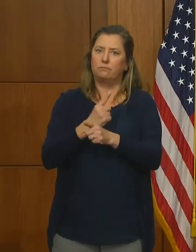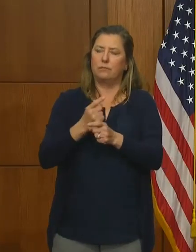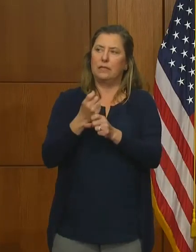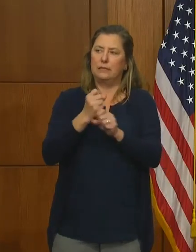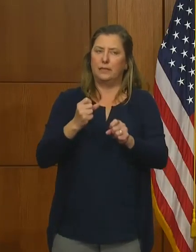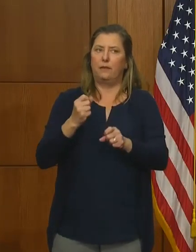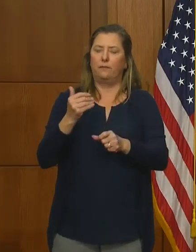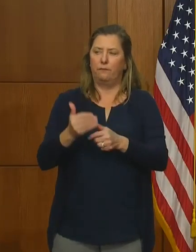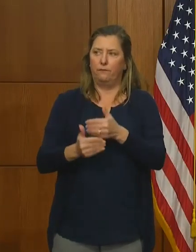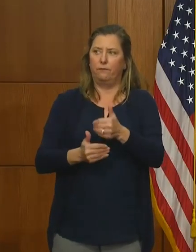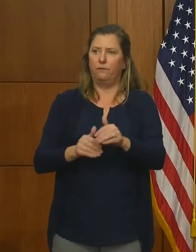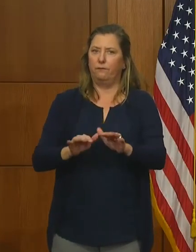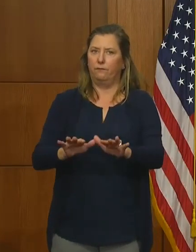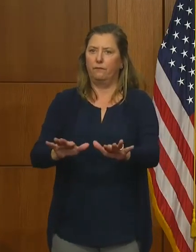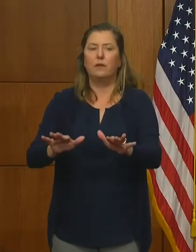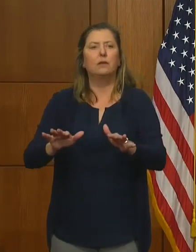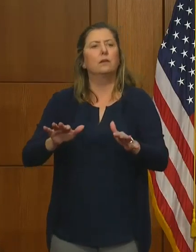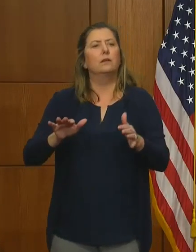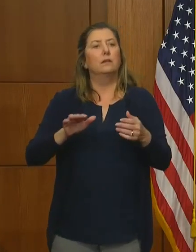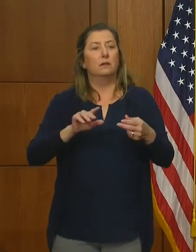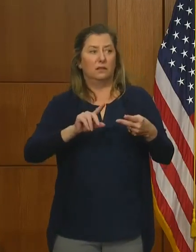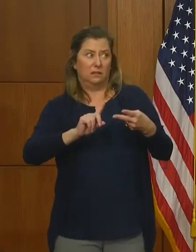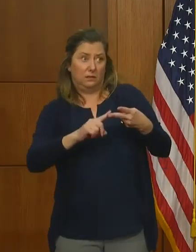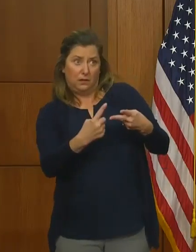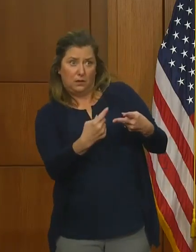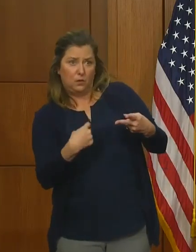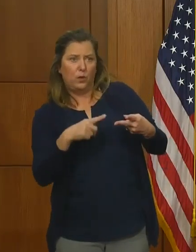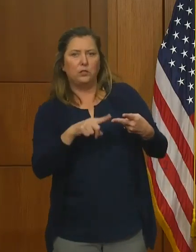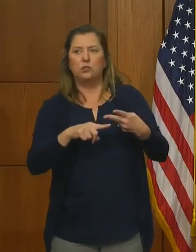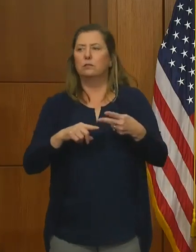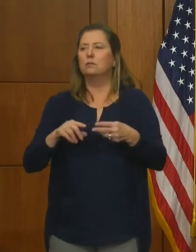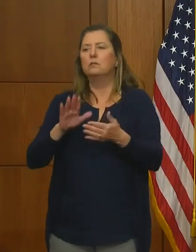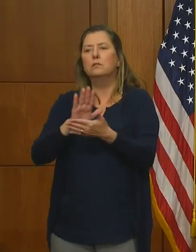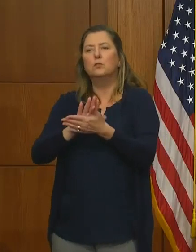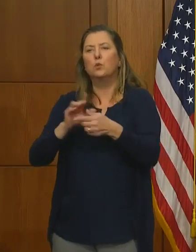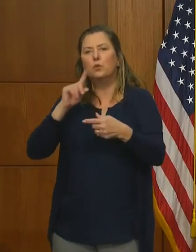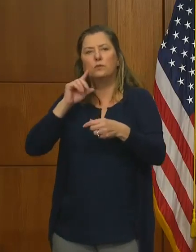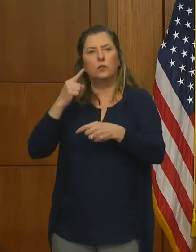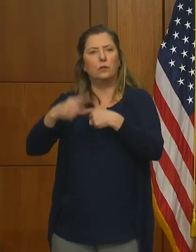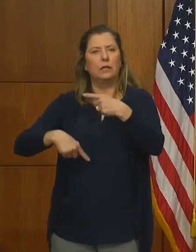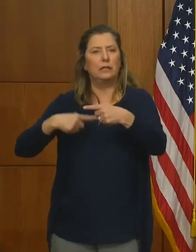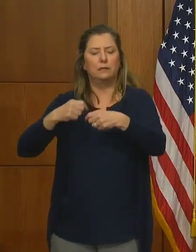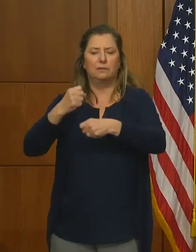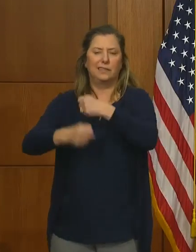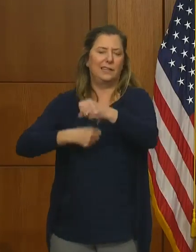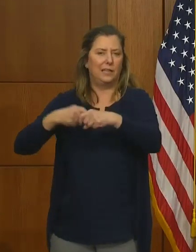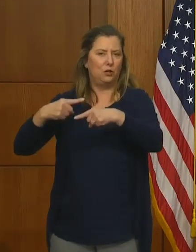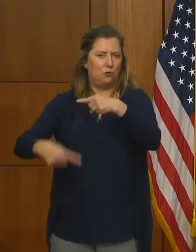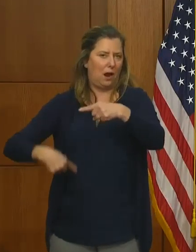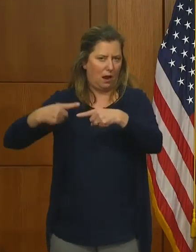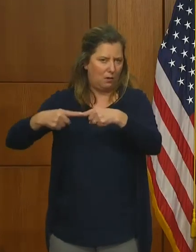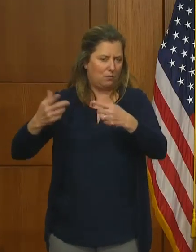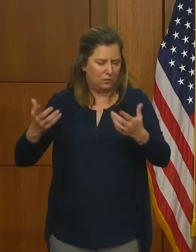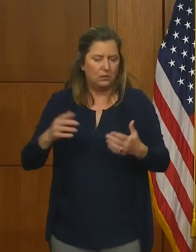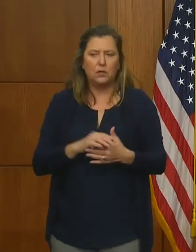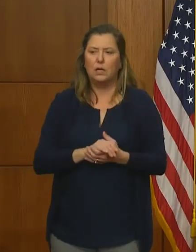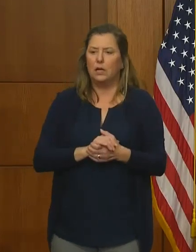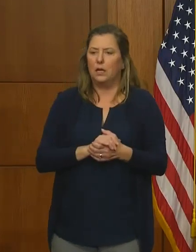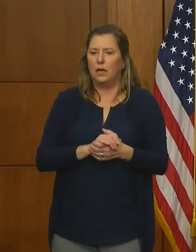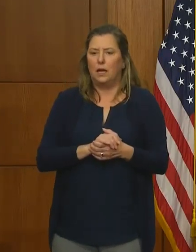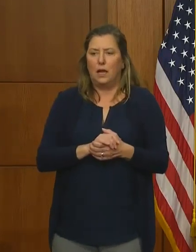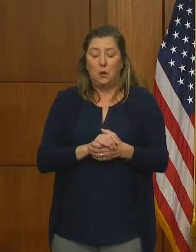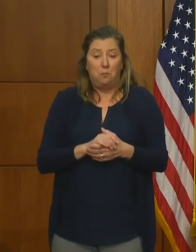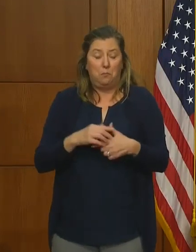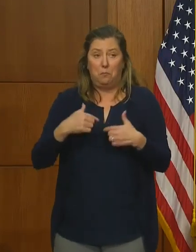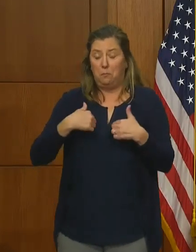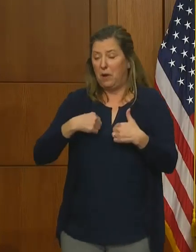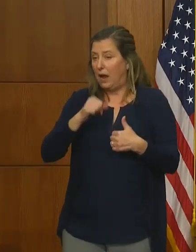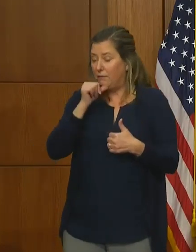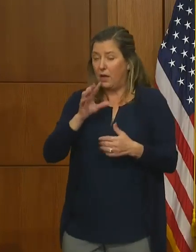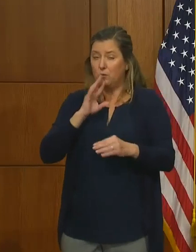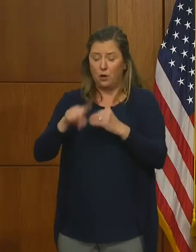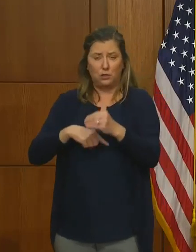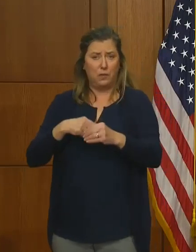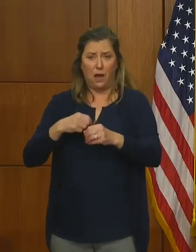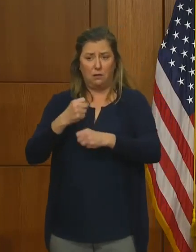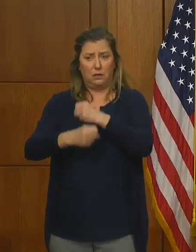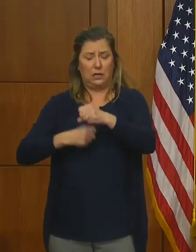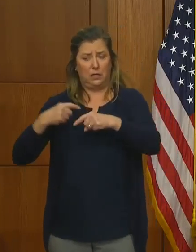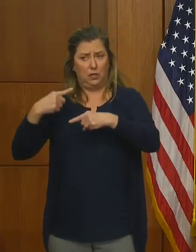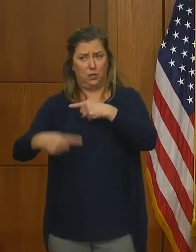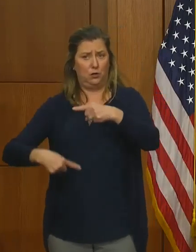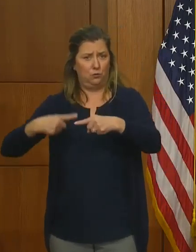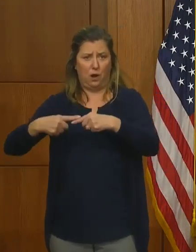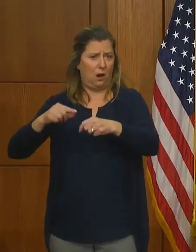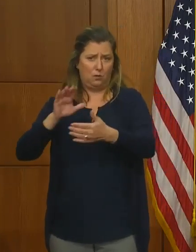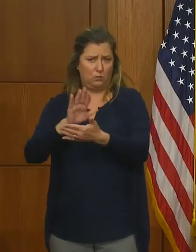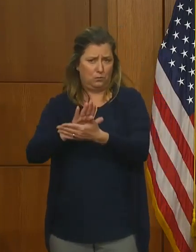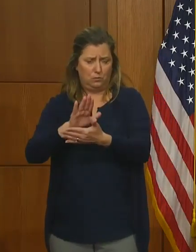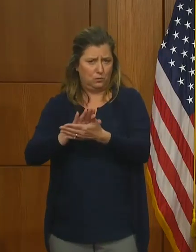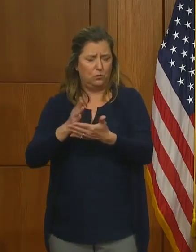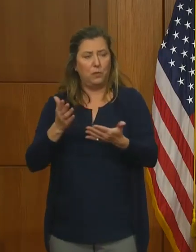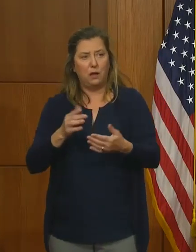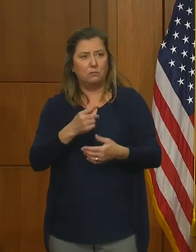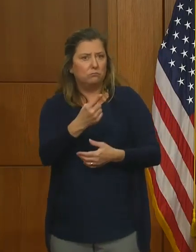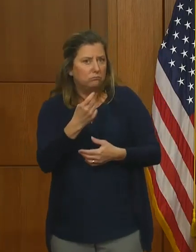ASSURE. THAT WE GOING TO DO IT